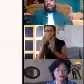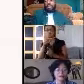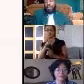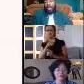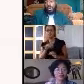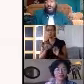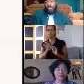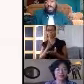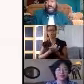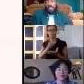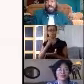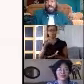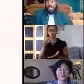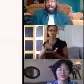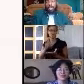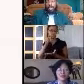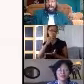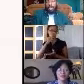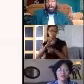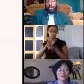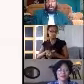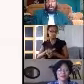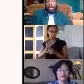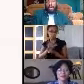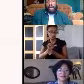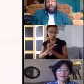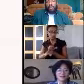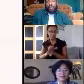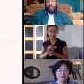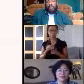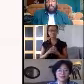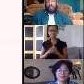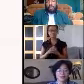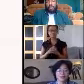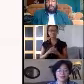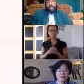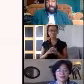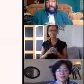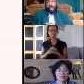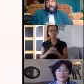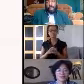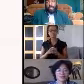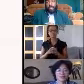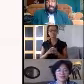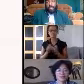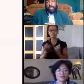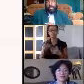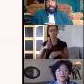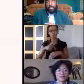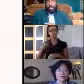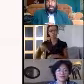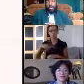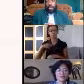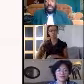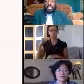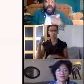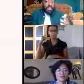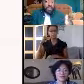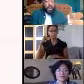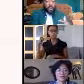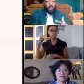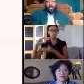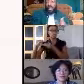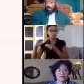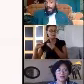So oftentimes we hear about, you know, we want to make space, we want to make space